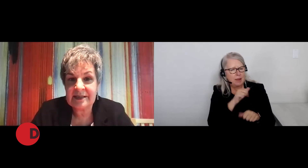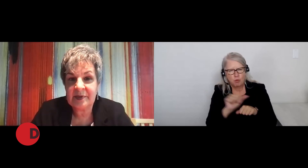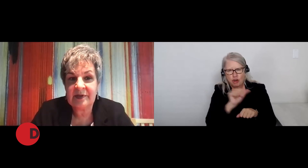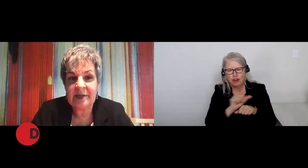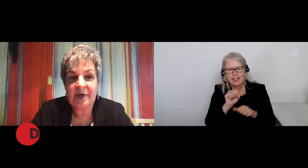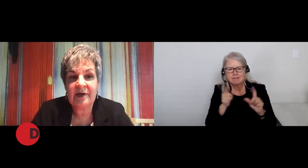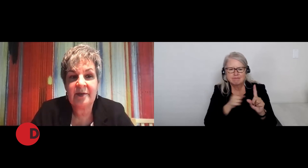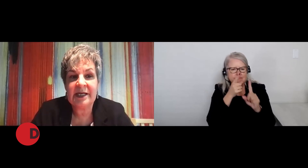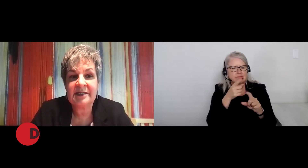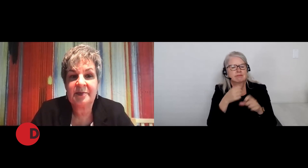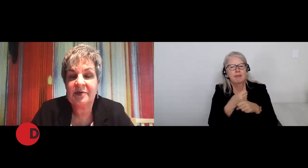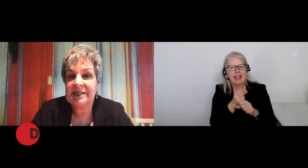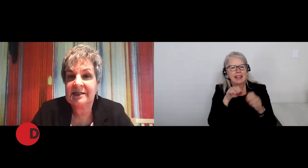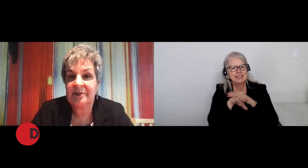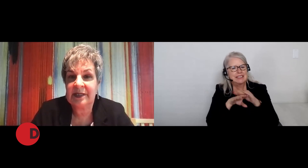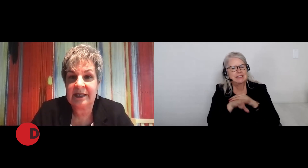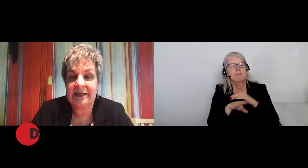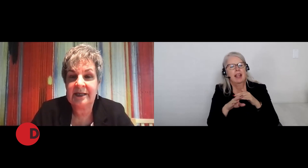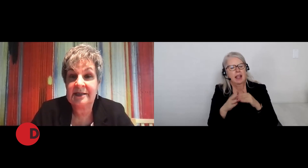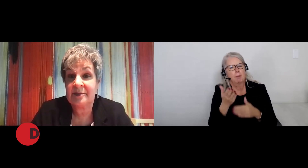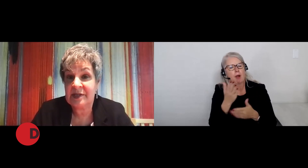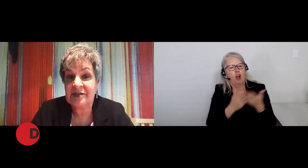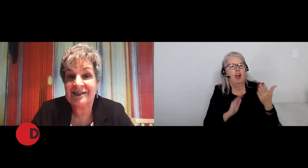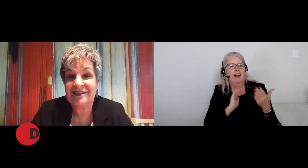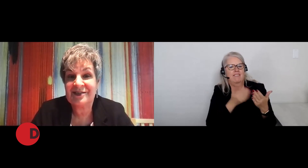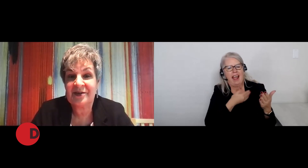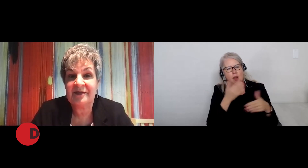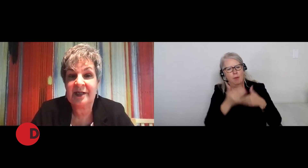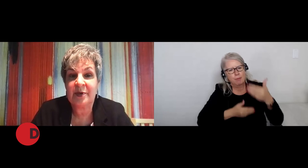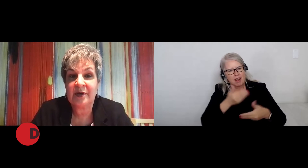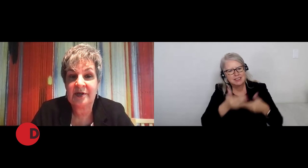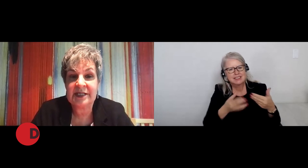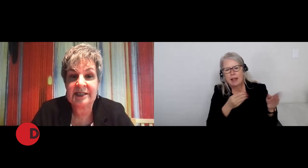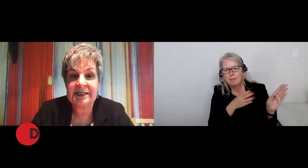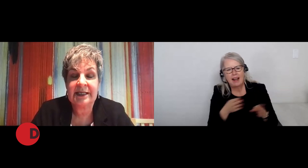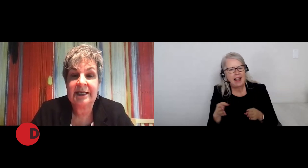We have worked to make accessibility a part of our process and